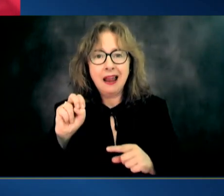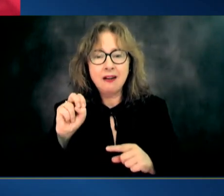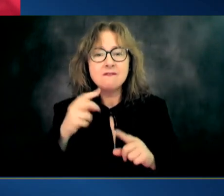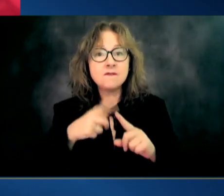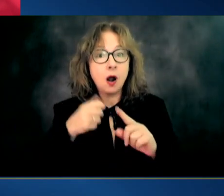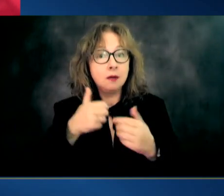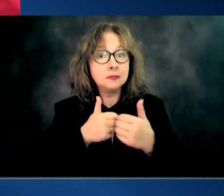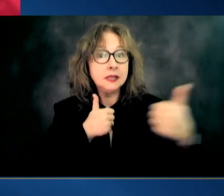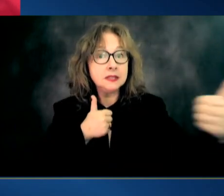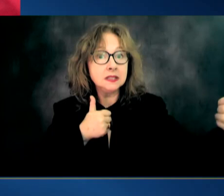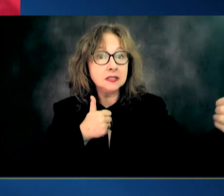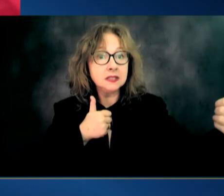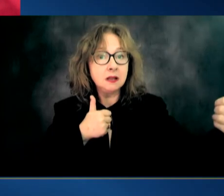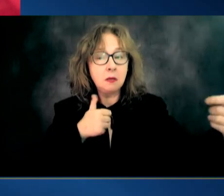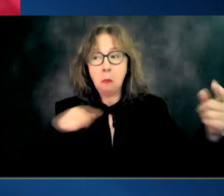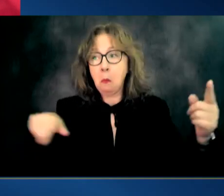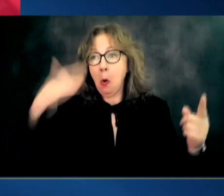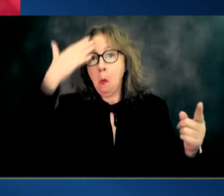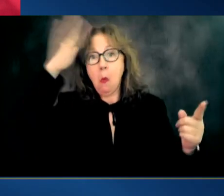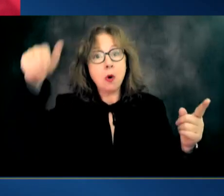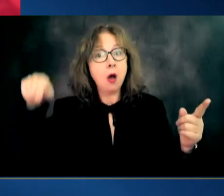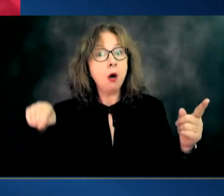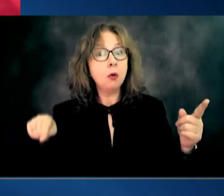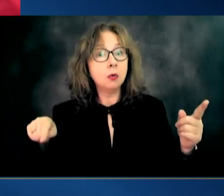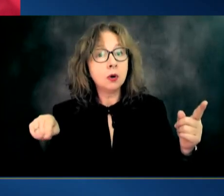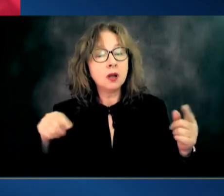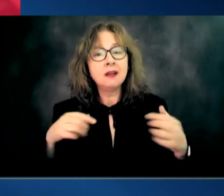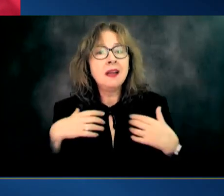As you might imagine, health care systems typically have information on the patients